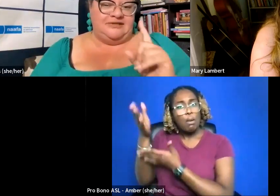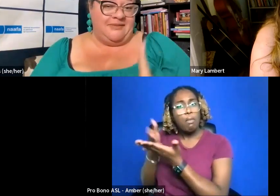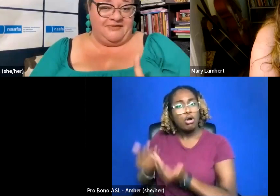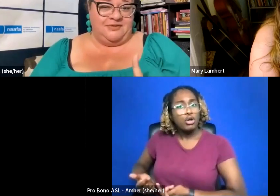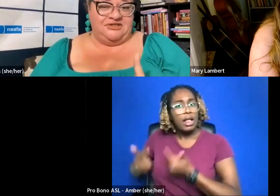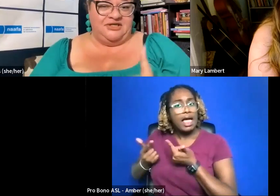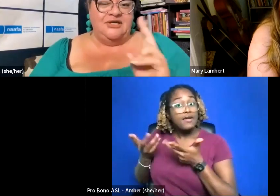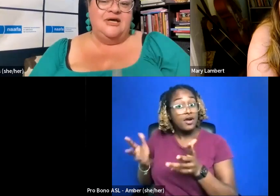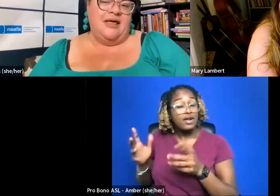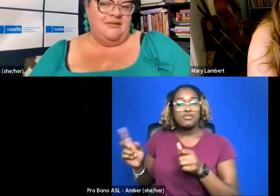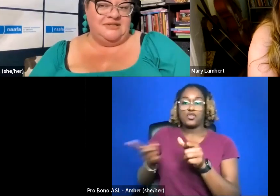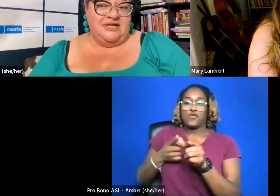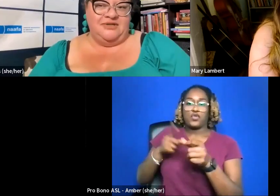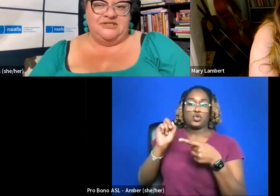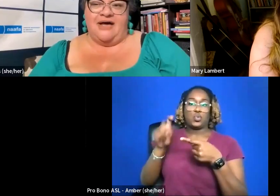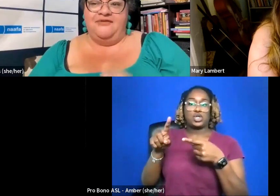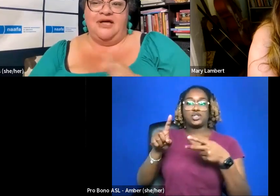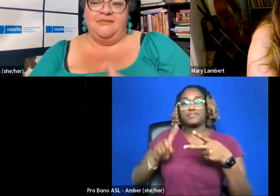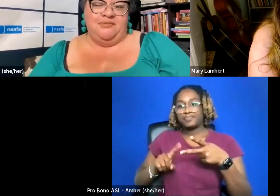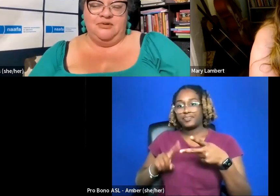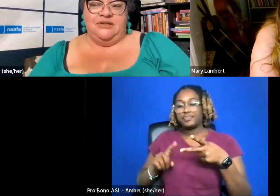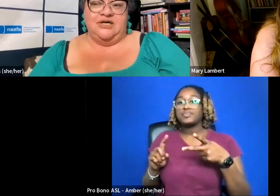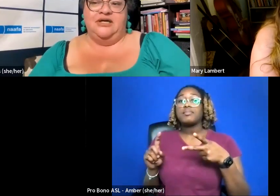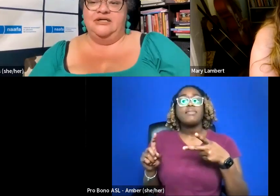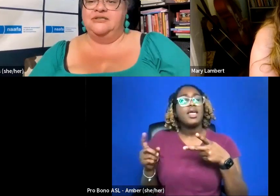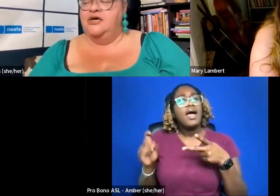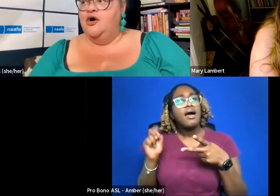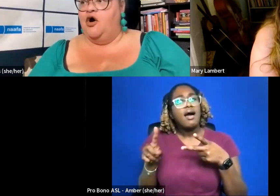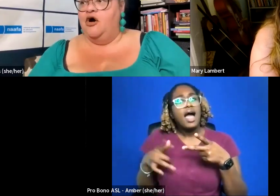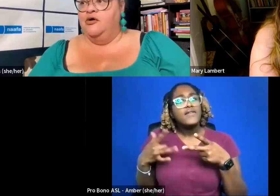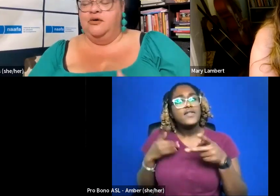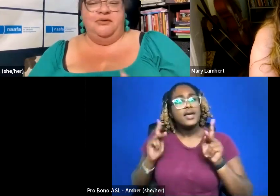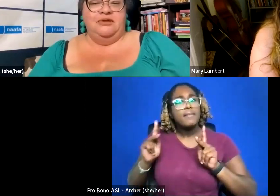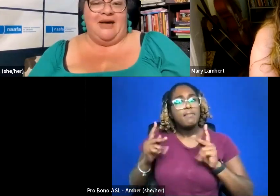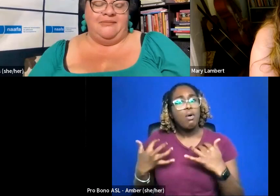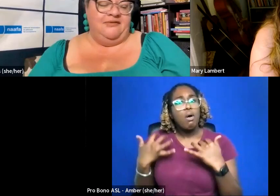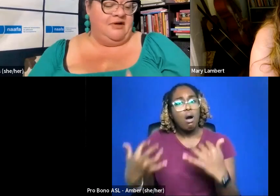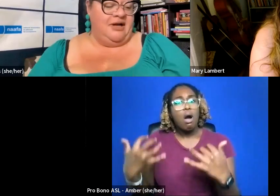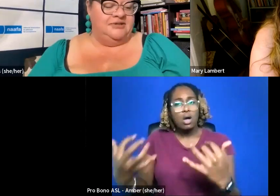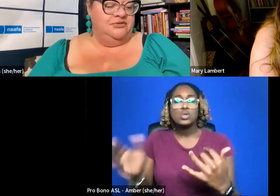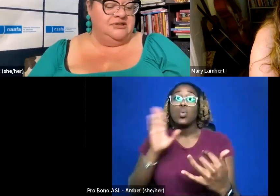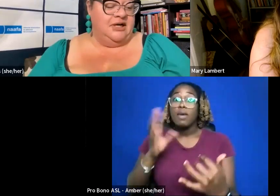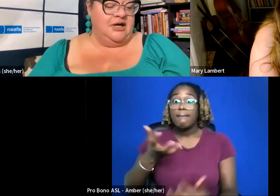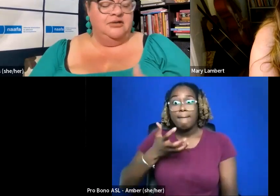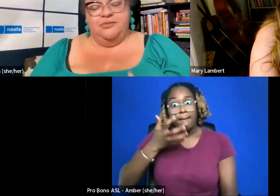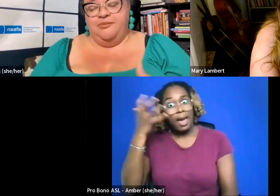That's my first question. And then my second was just I feel like people in this audience are going to be really mad at me if I don't ask you to talk a little bit